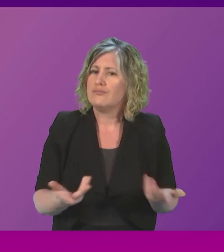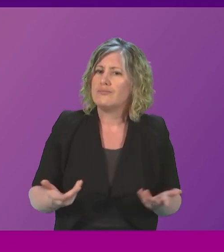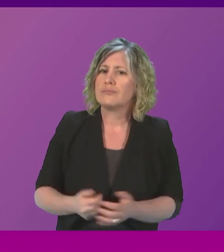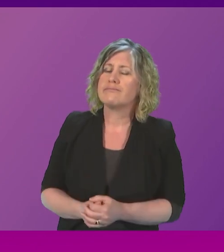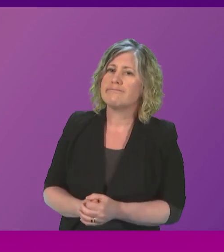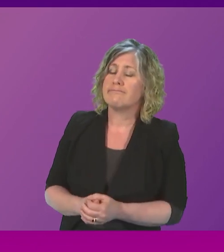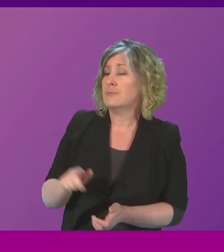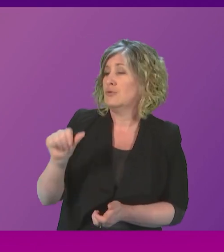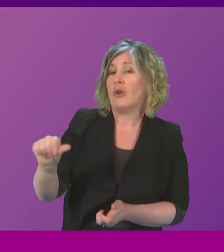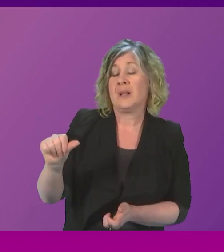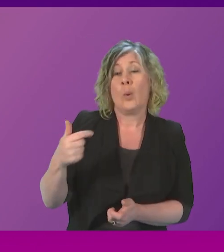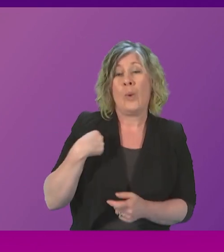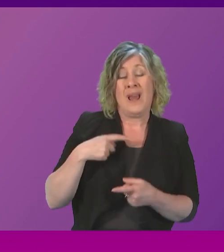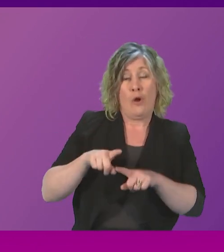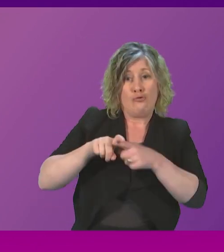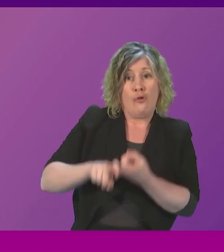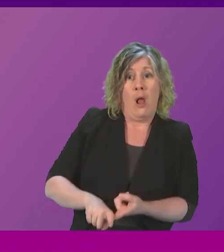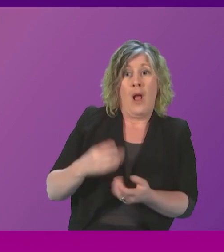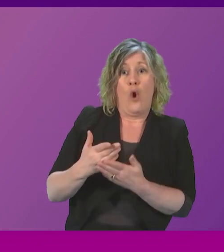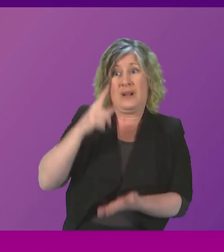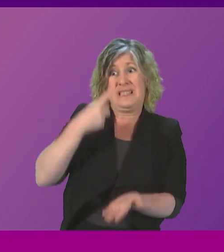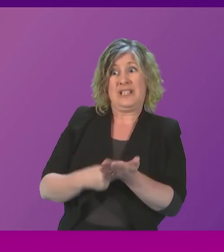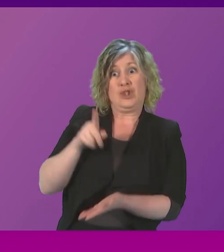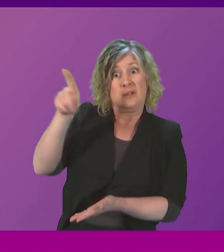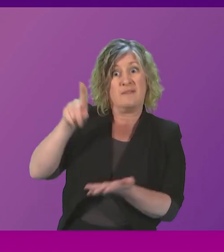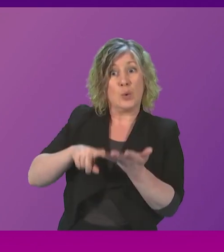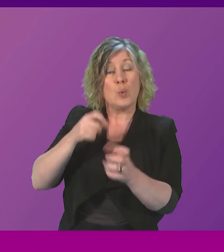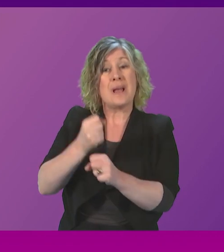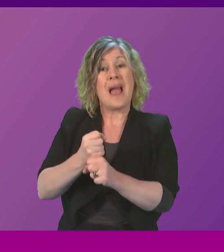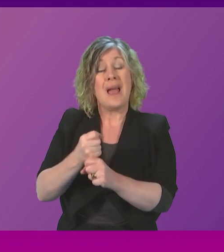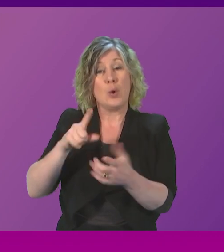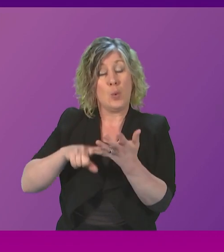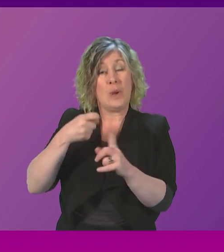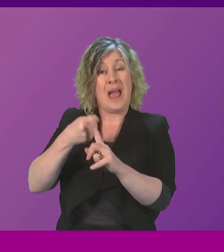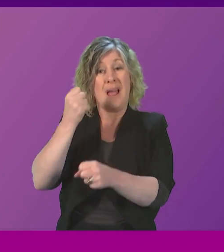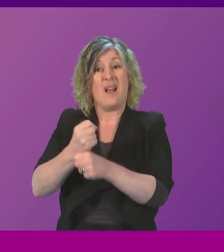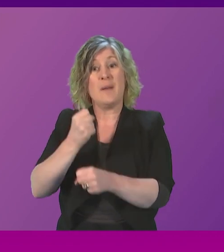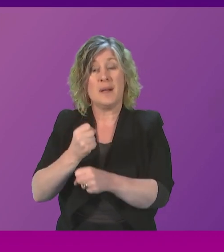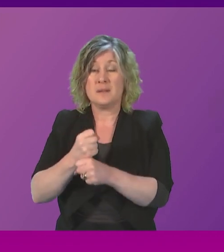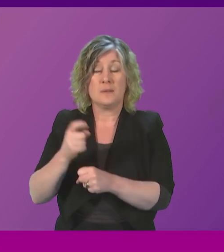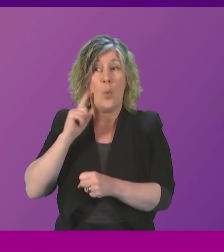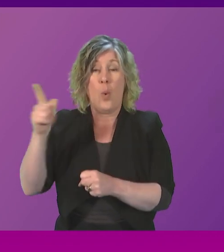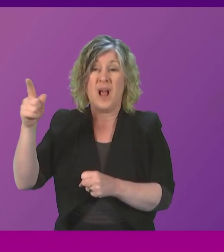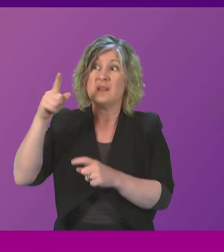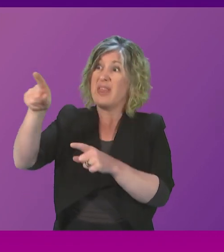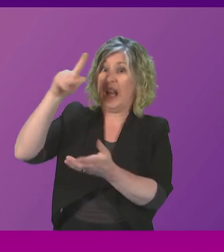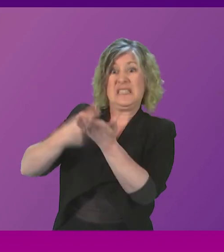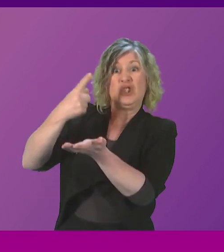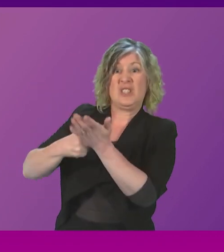We are reliant on decisions made by the UK Government, which will impact and inflict damage, as they have often done, on our businesses and our economy.